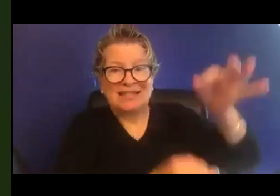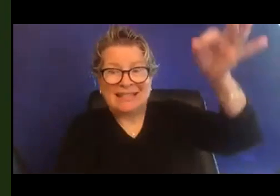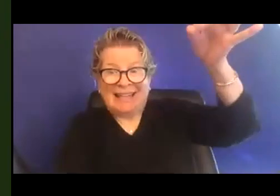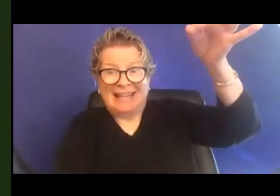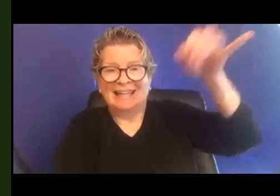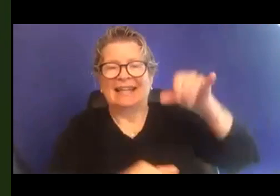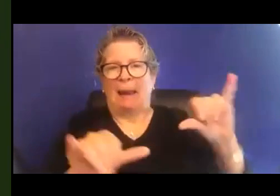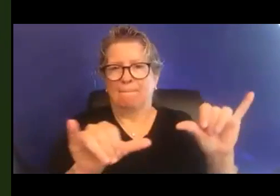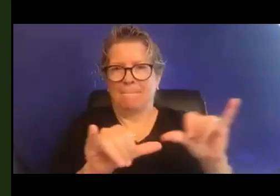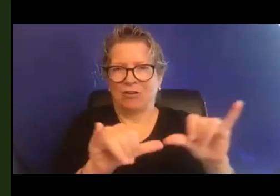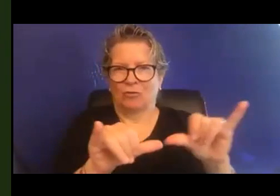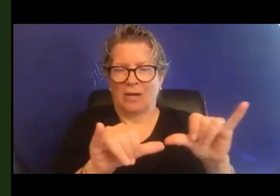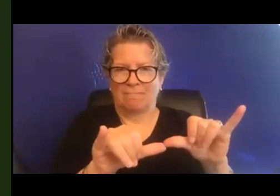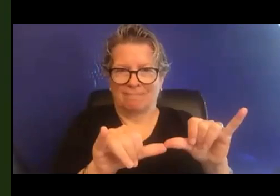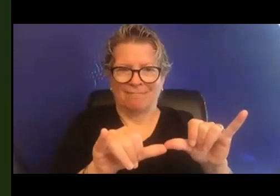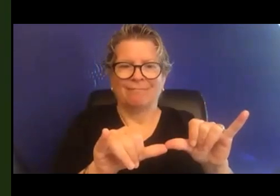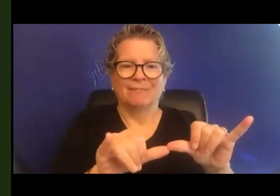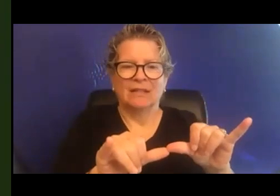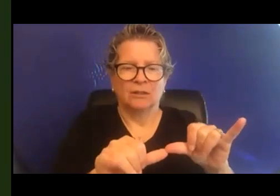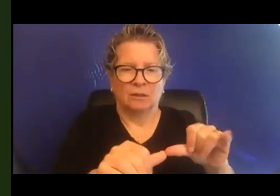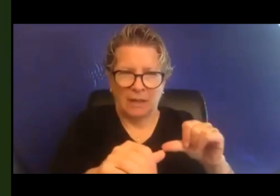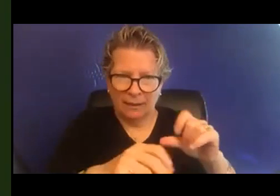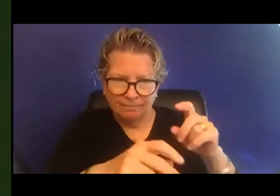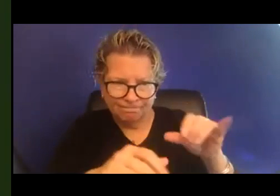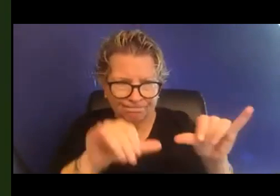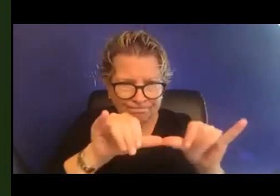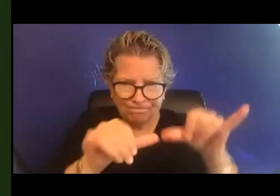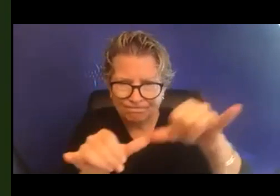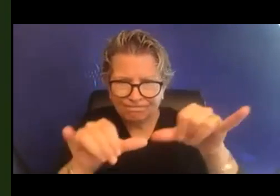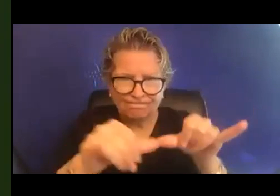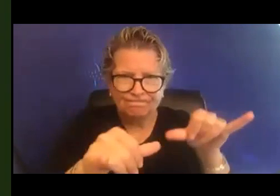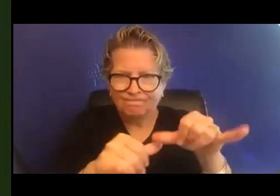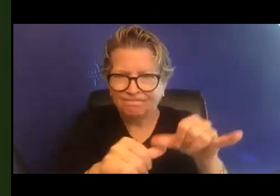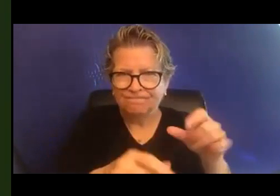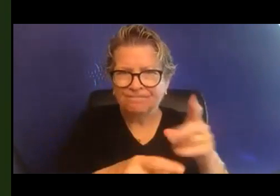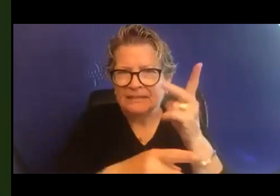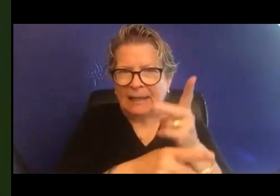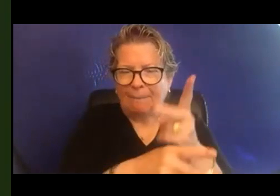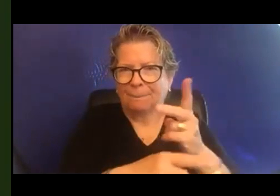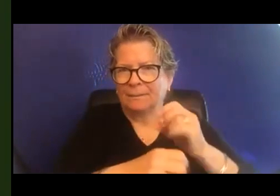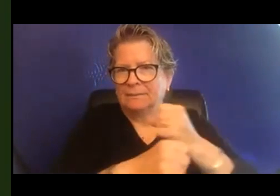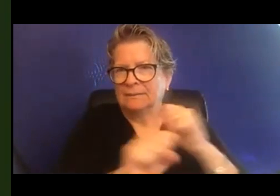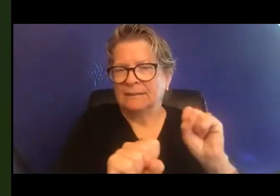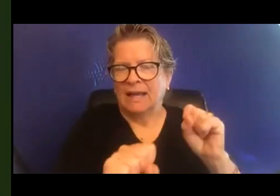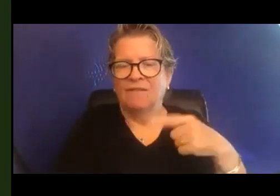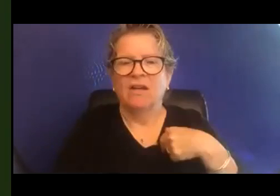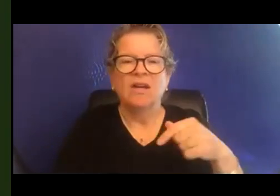cover above the pipe and around the maintenance hole structure. There's been enough erosion around this structure we need to